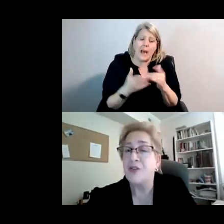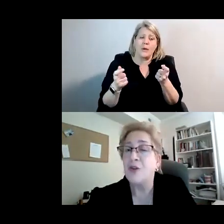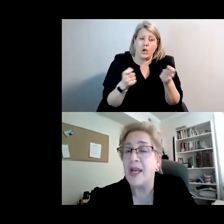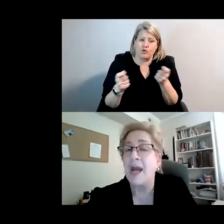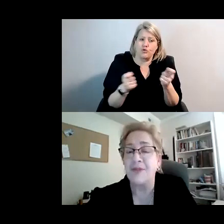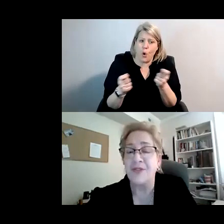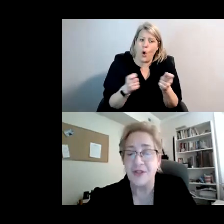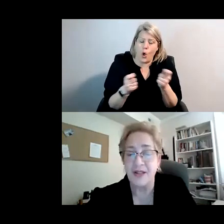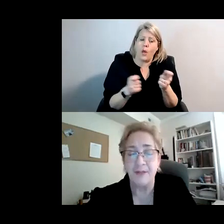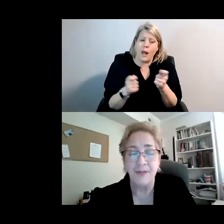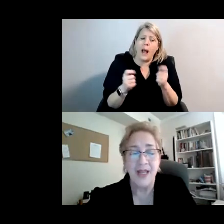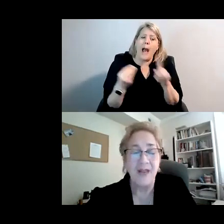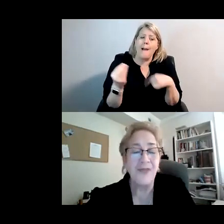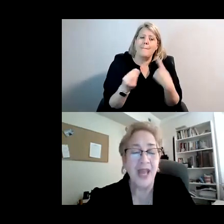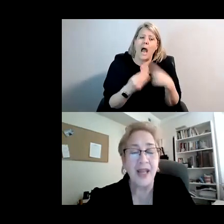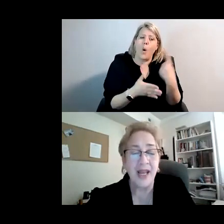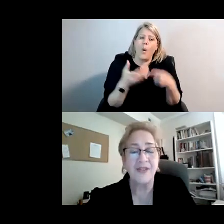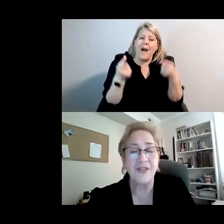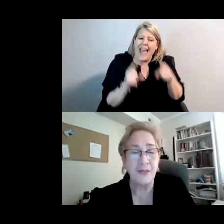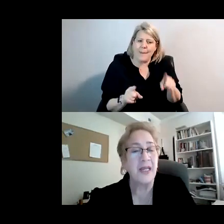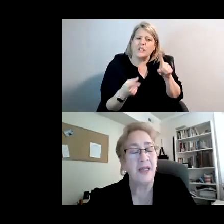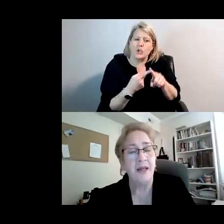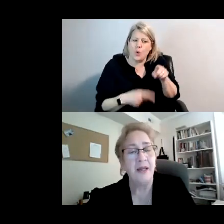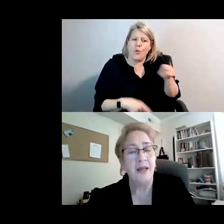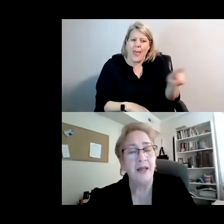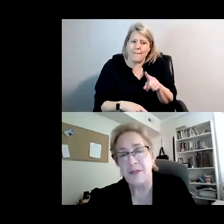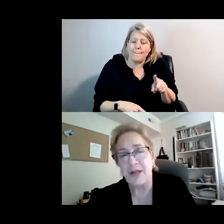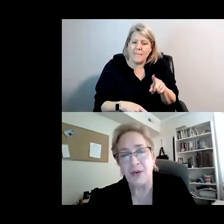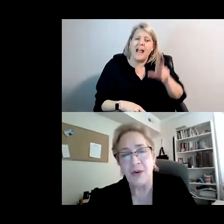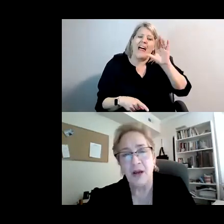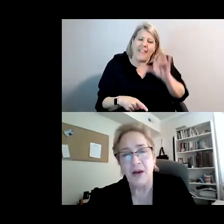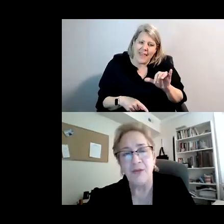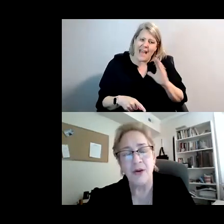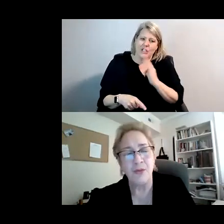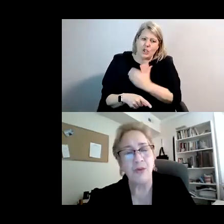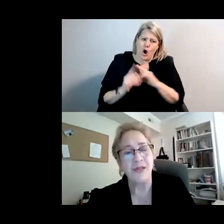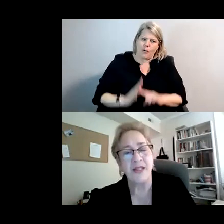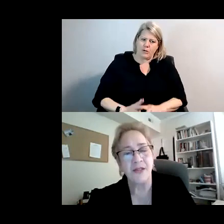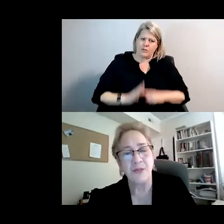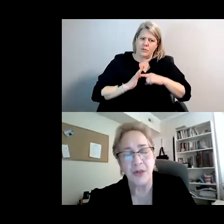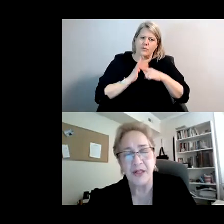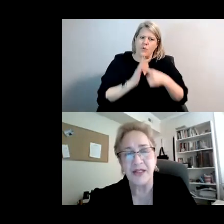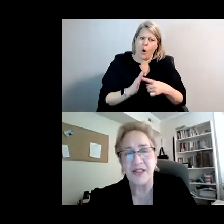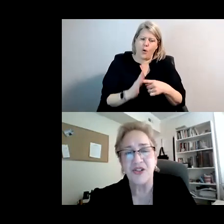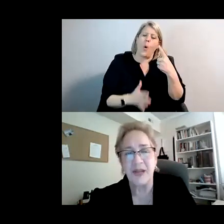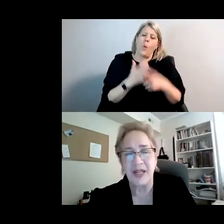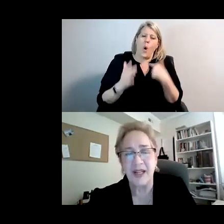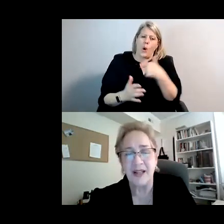into what happens to them. And that has to be the fundamental of what we see as important in decision-making.